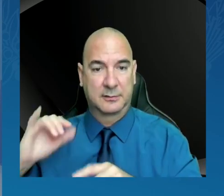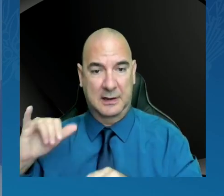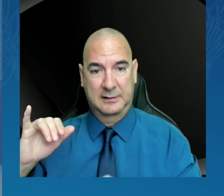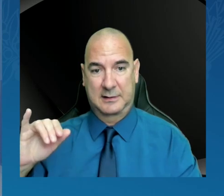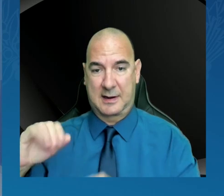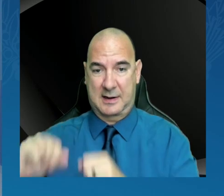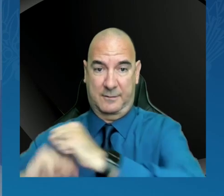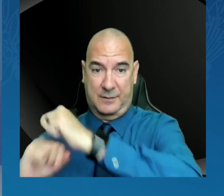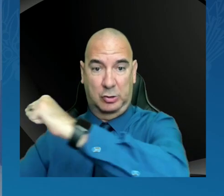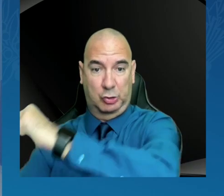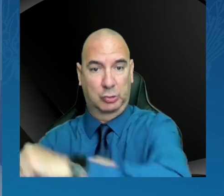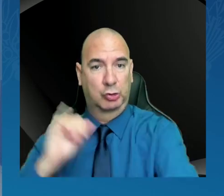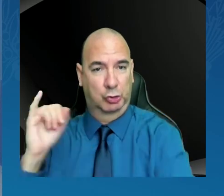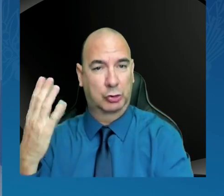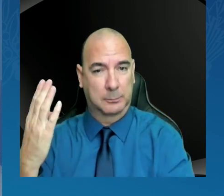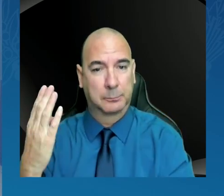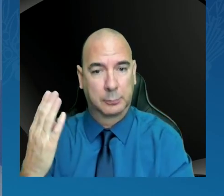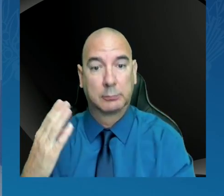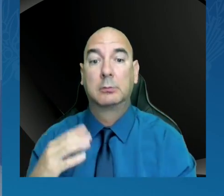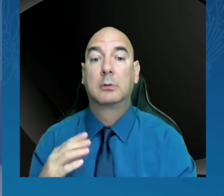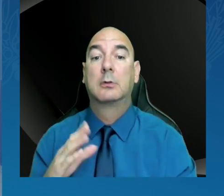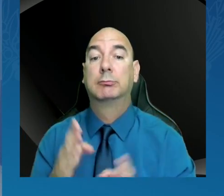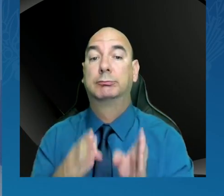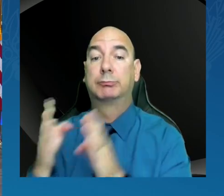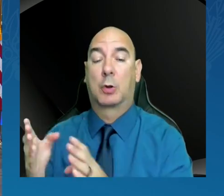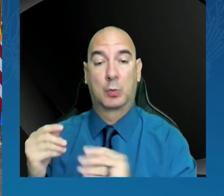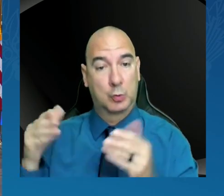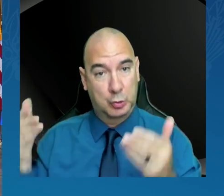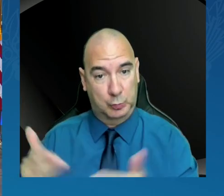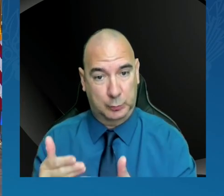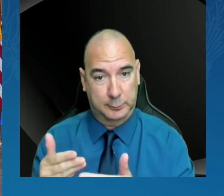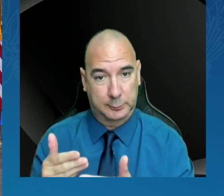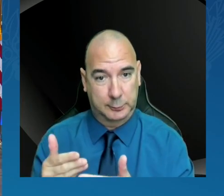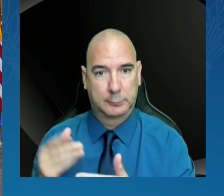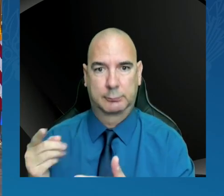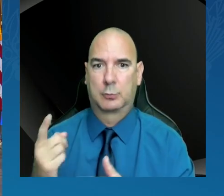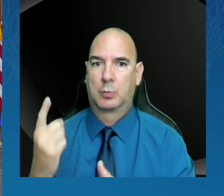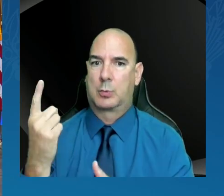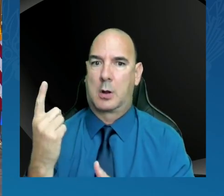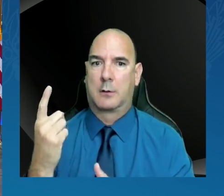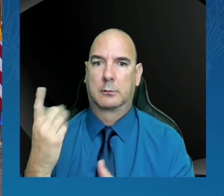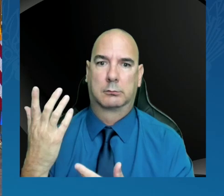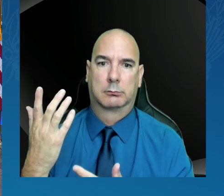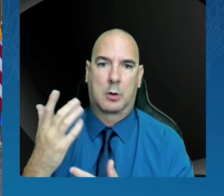on one of the most underappreciated investments in the American Rescue Plan, which is the historic funding